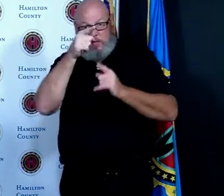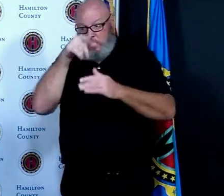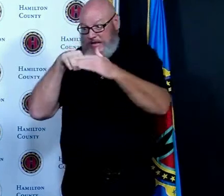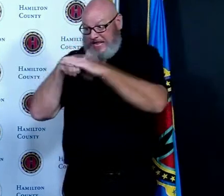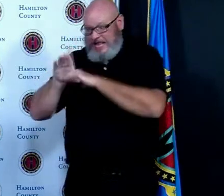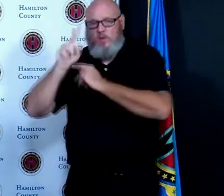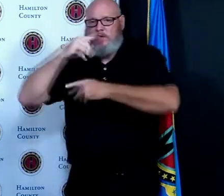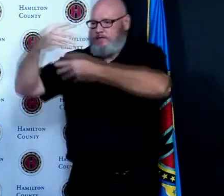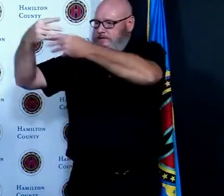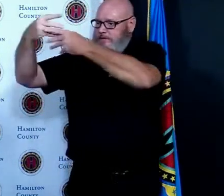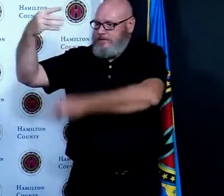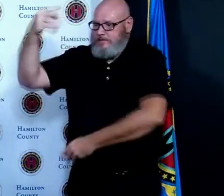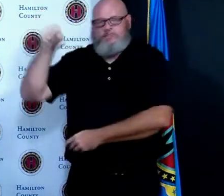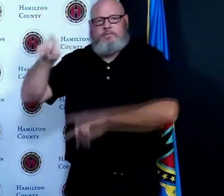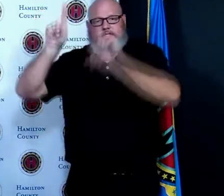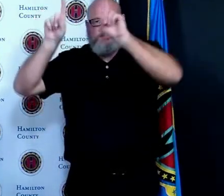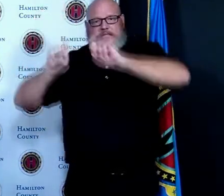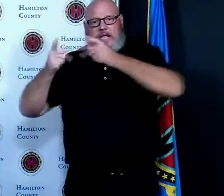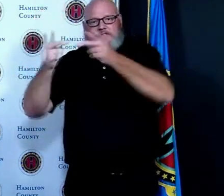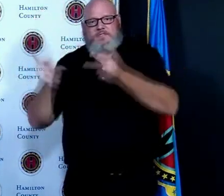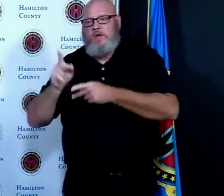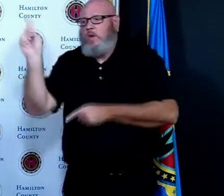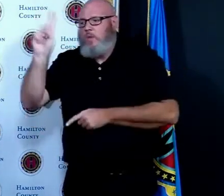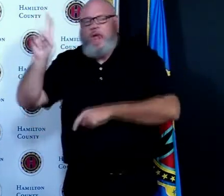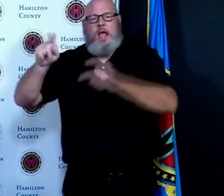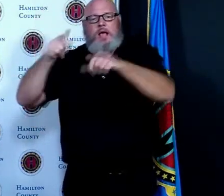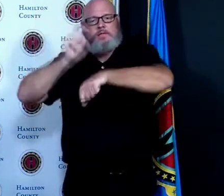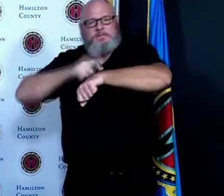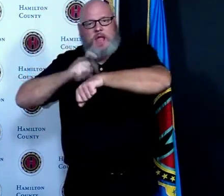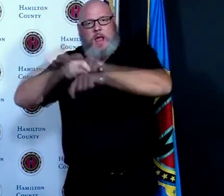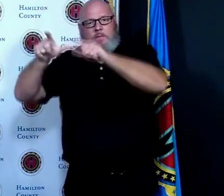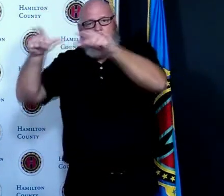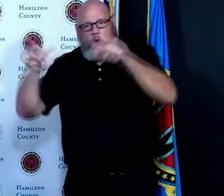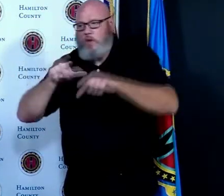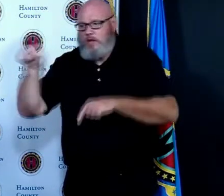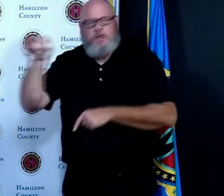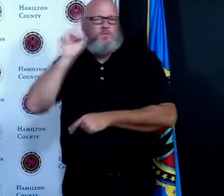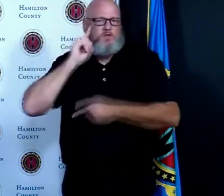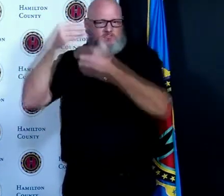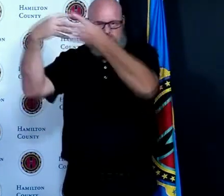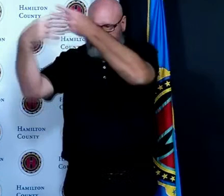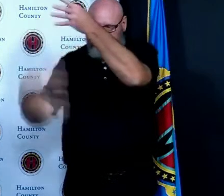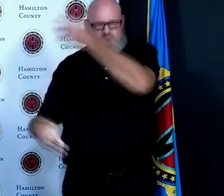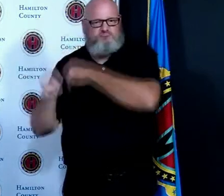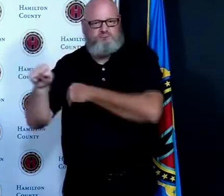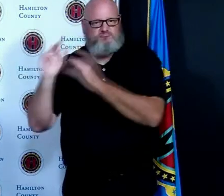when you get tested if you are symptomatic or have been around someone that has Covid-19 we are